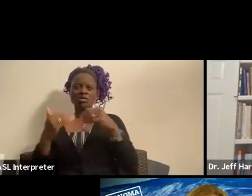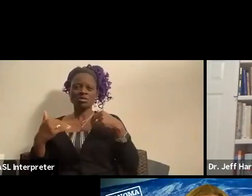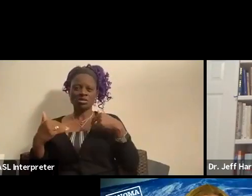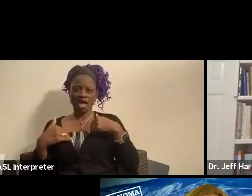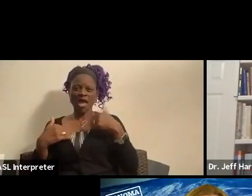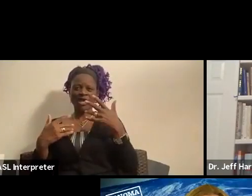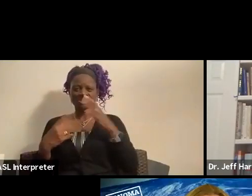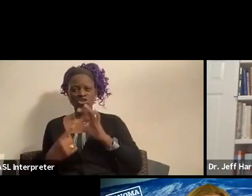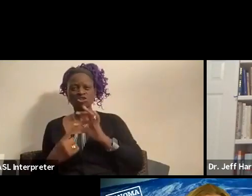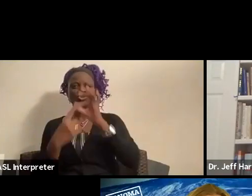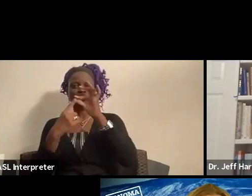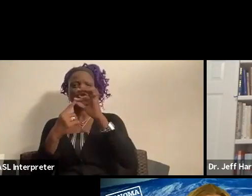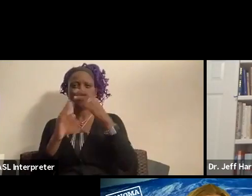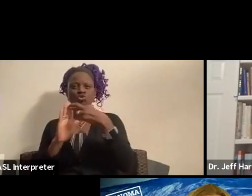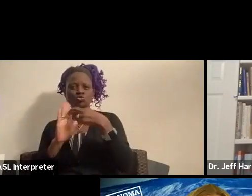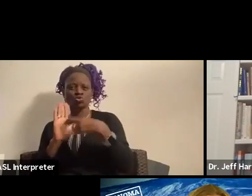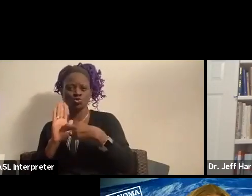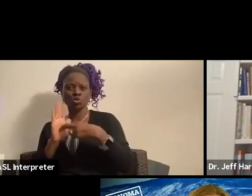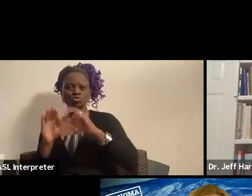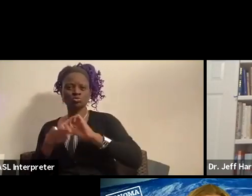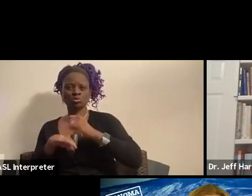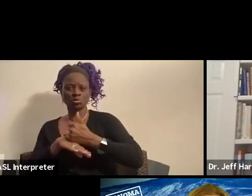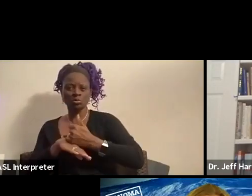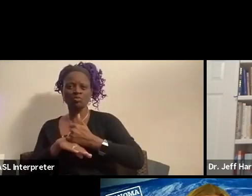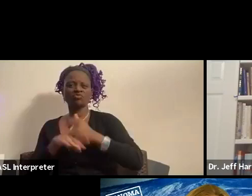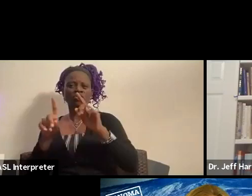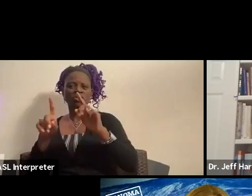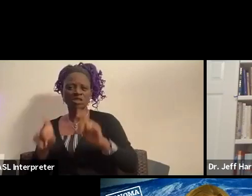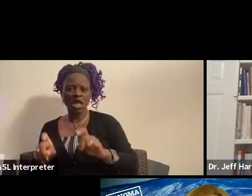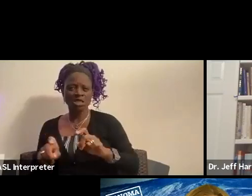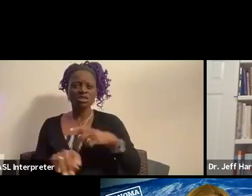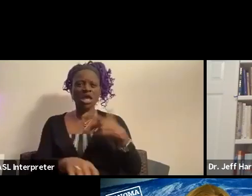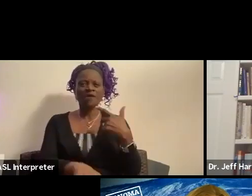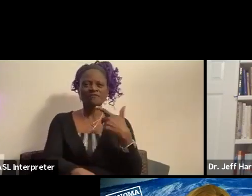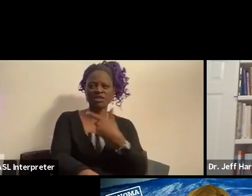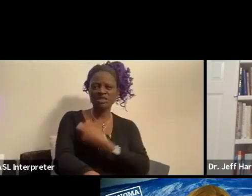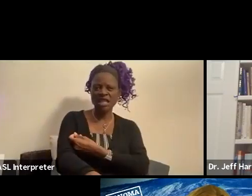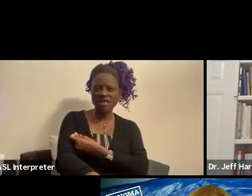testing of and for vaccinations as a as a state requirement.